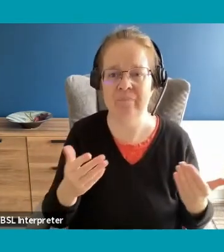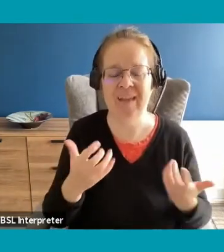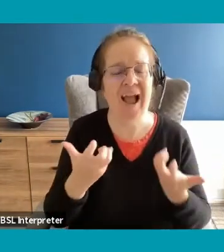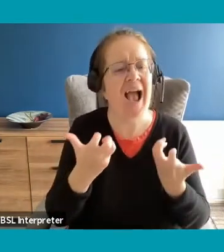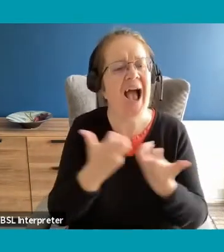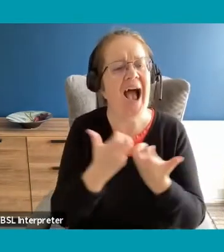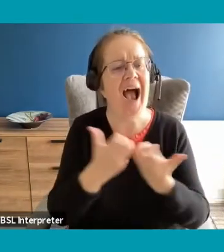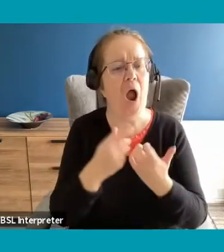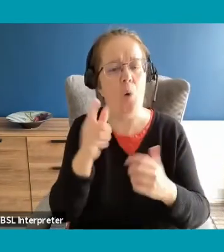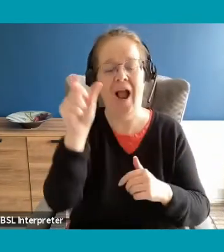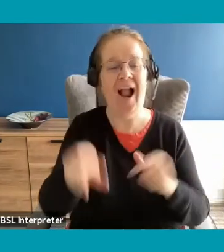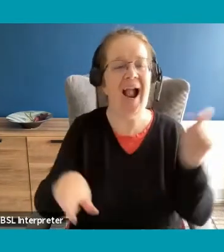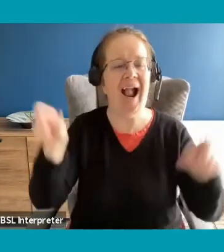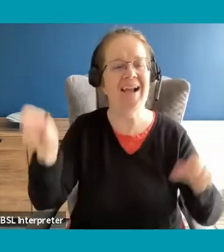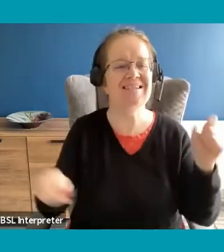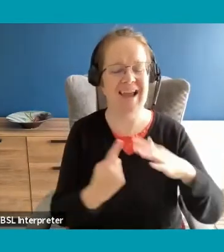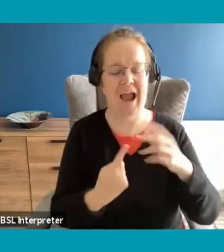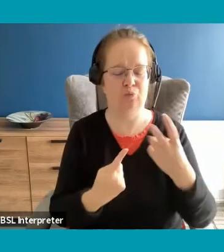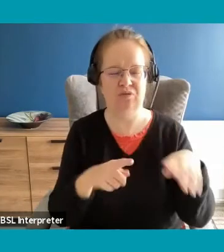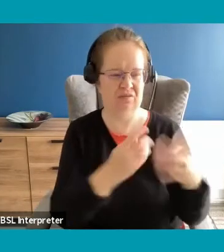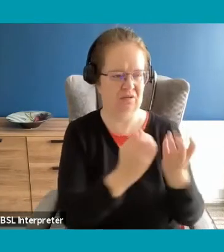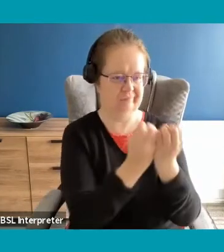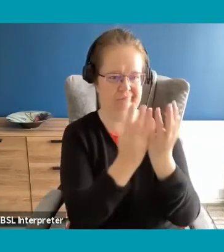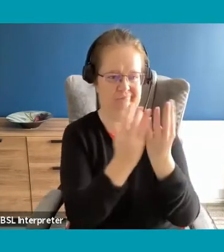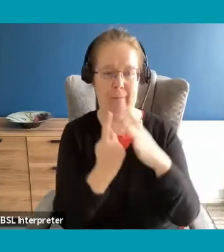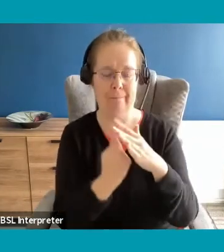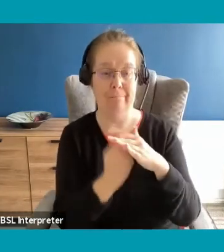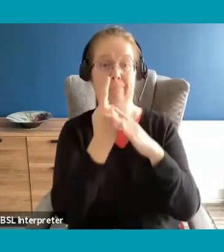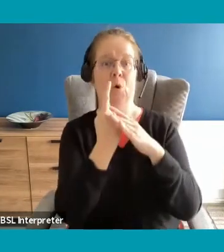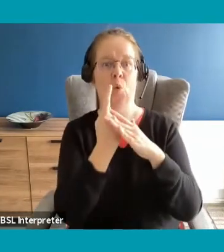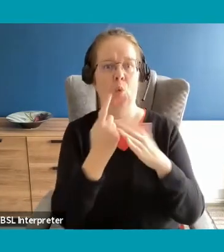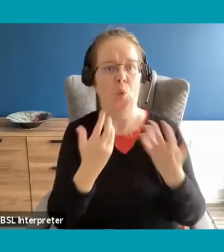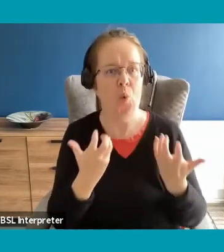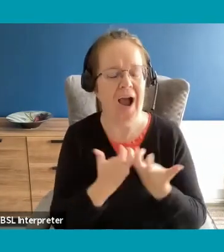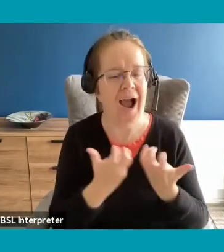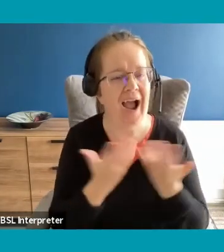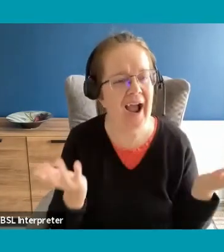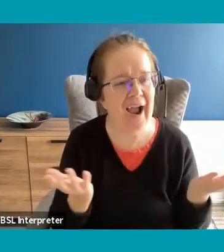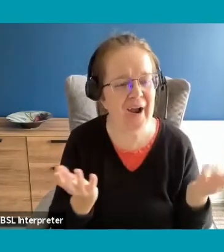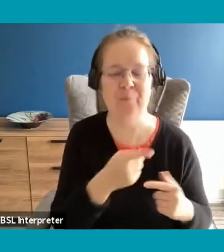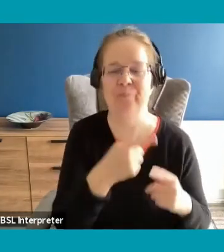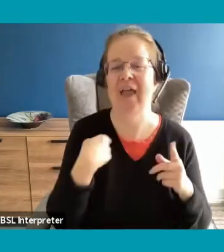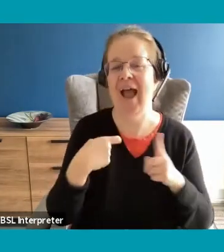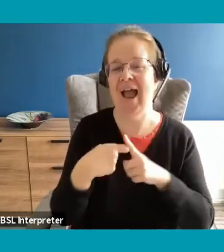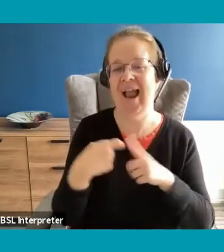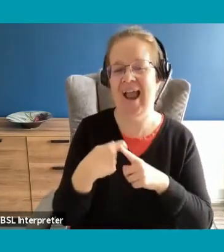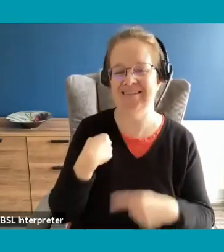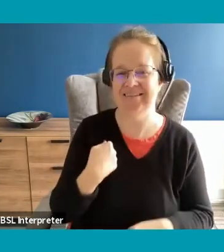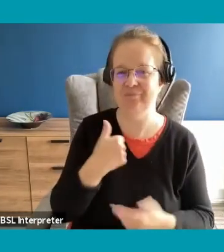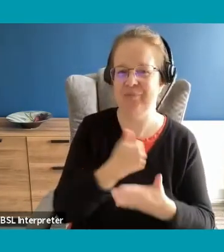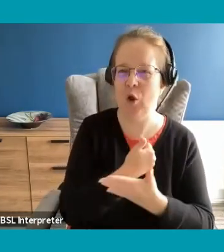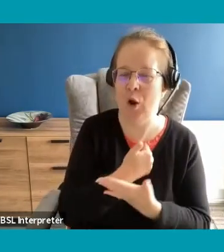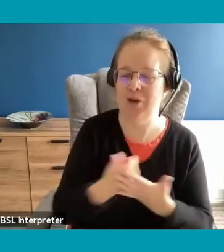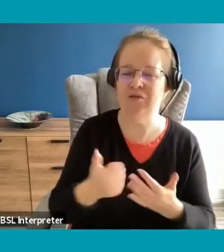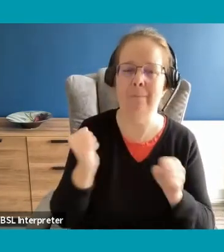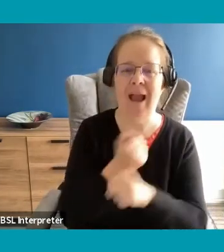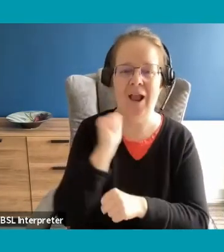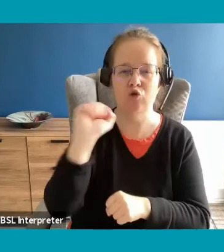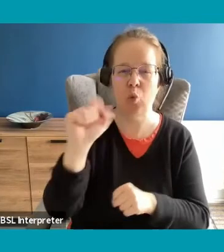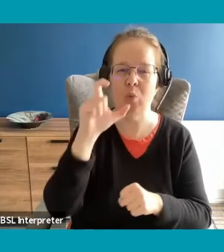application? This is a biggie, They're all asking this question. So I always say to people it's about making your CV relevant. You know?